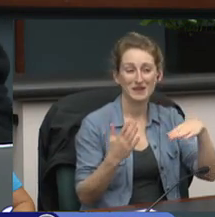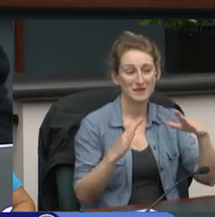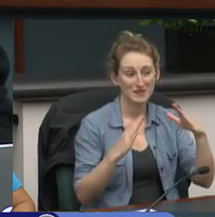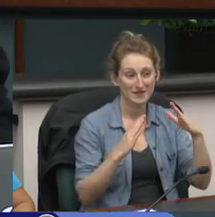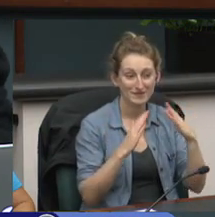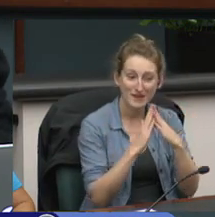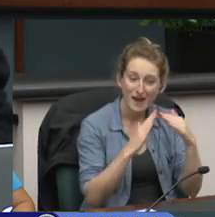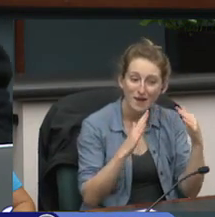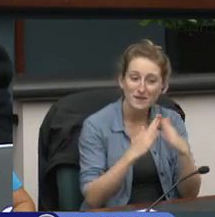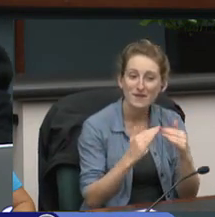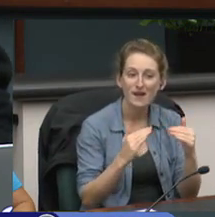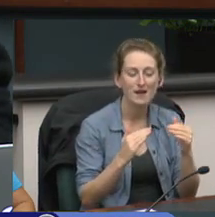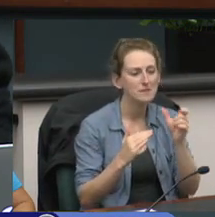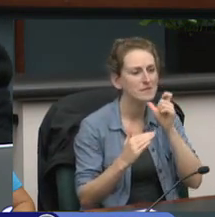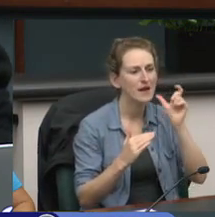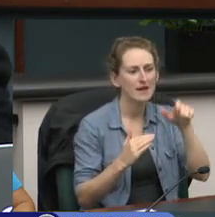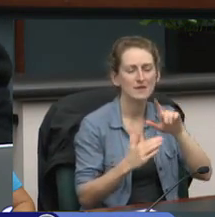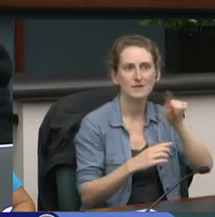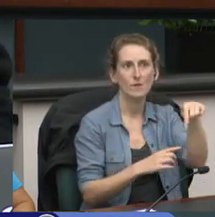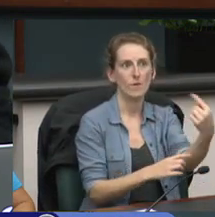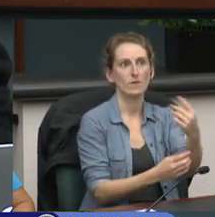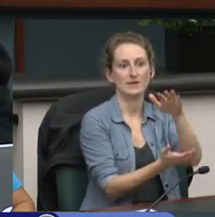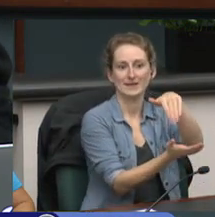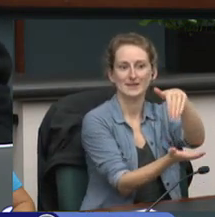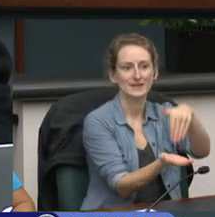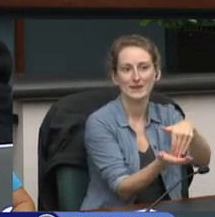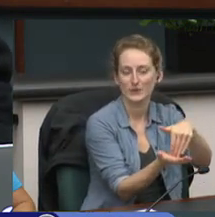the only center of the city of Bloomington